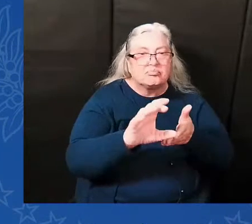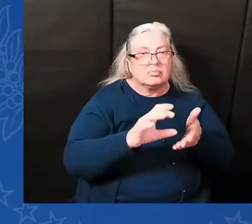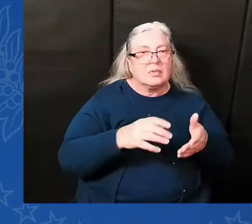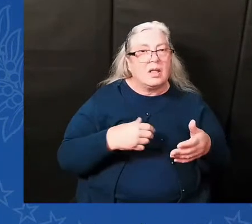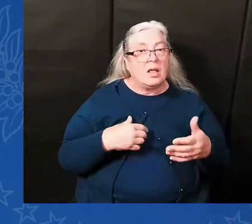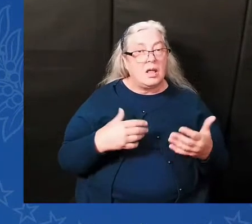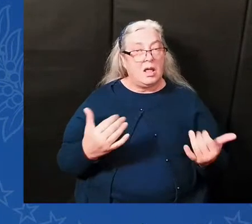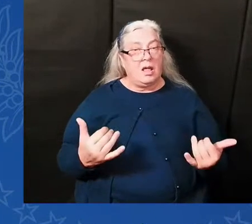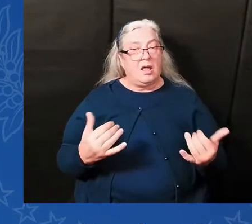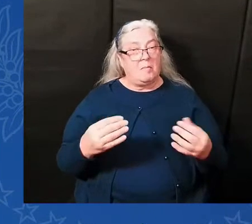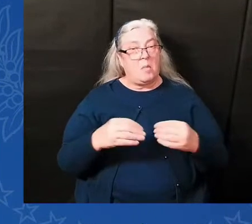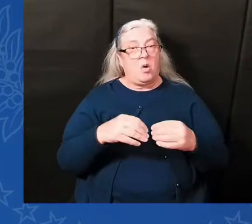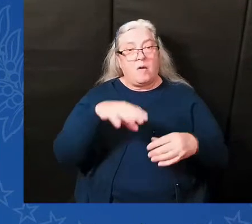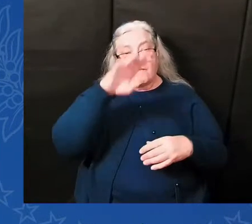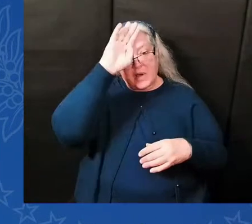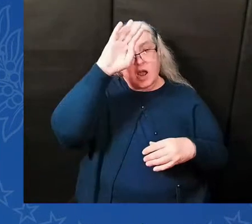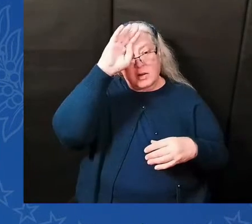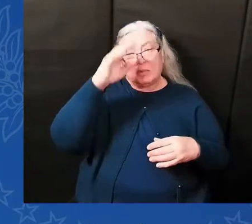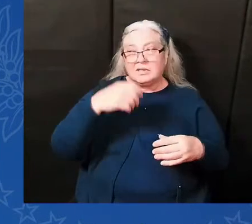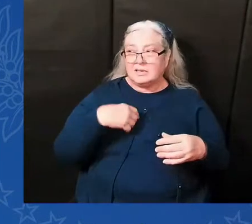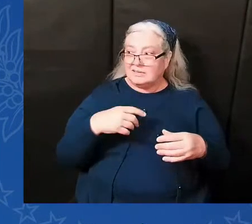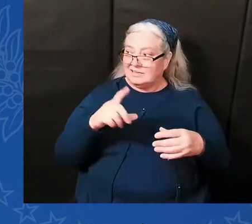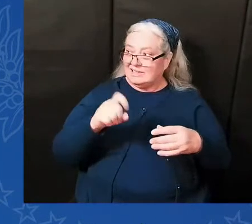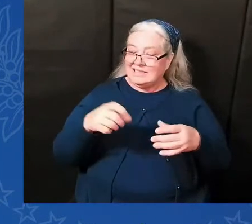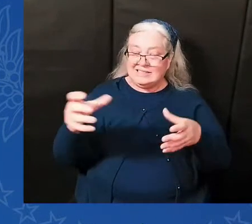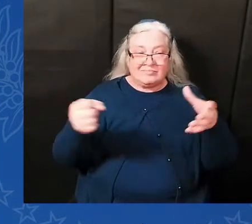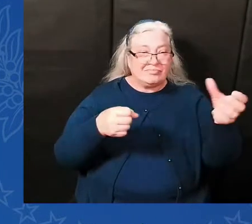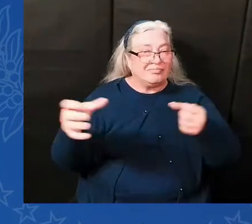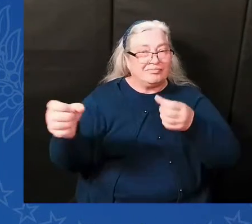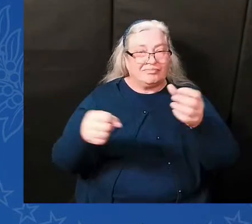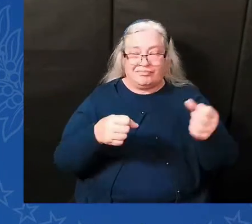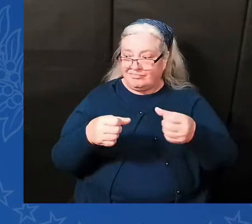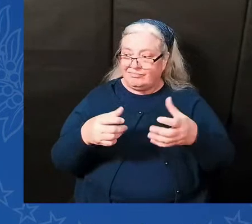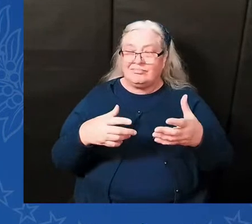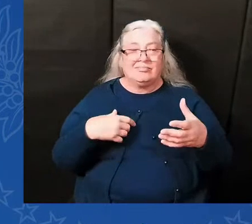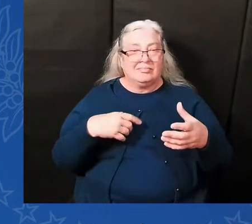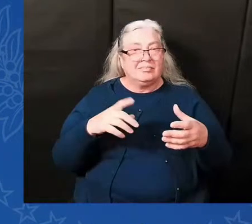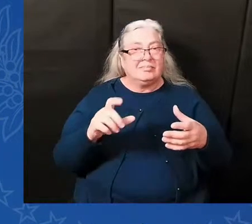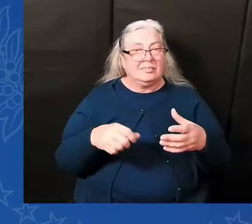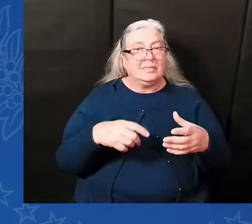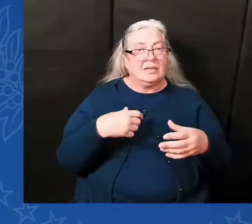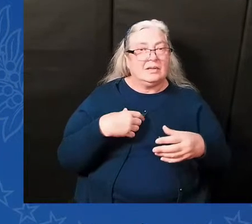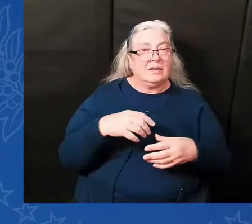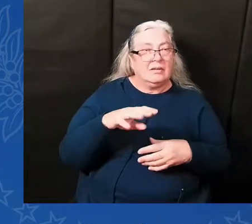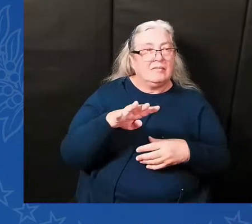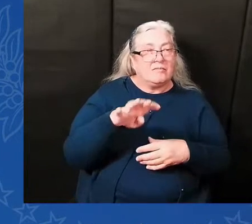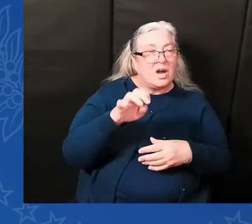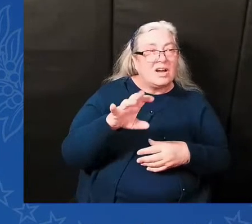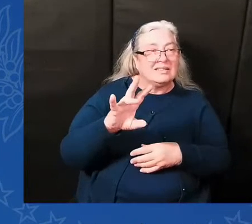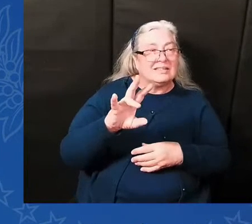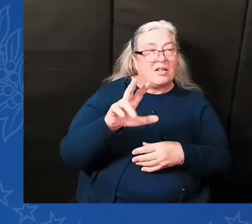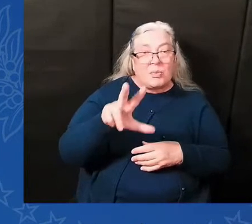My budget this year includes another $370 million for each of these grants. It's also past time to acknowledge